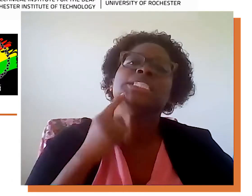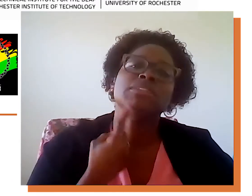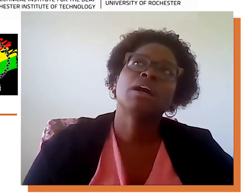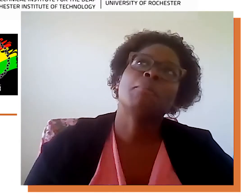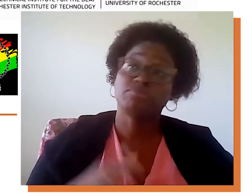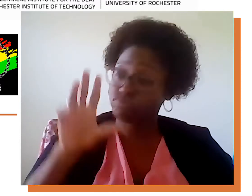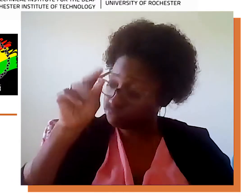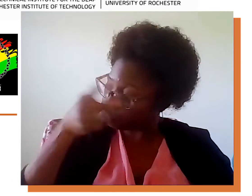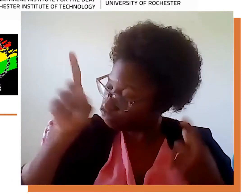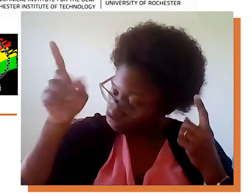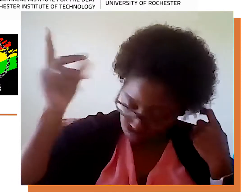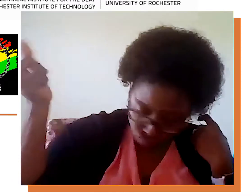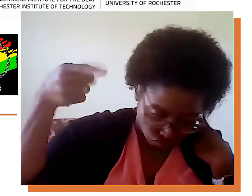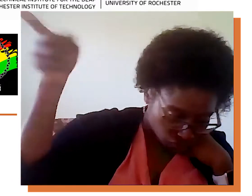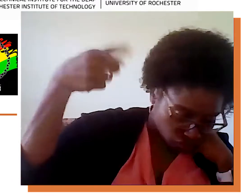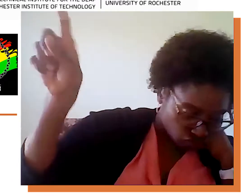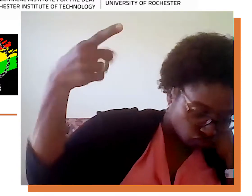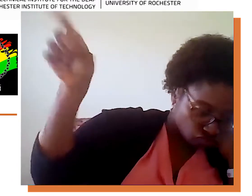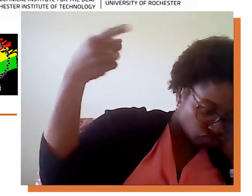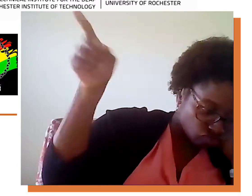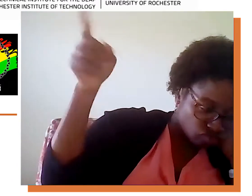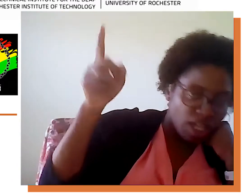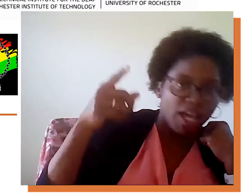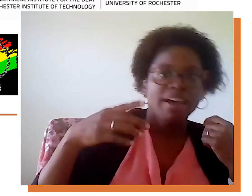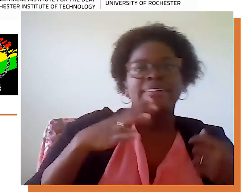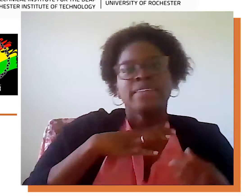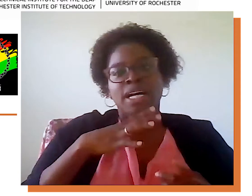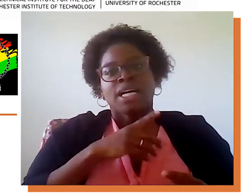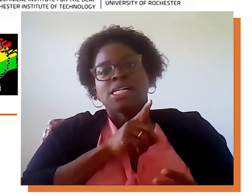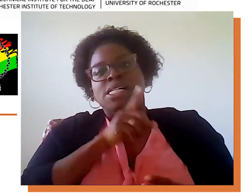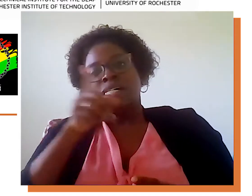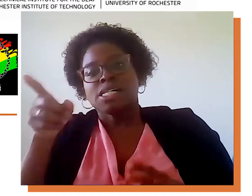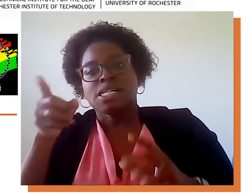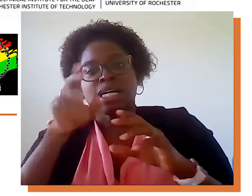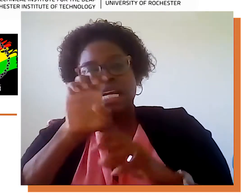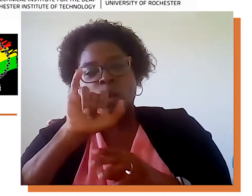I didn't want to, but she insisted that I go.